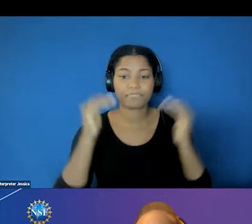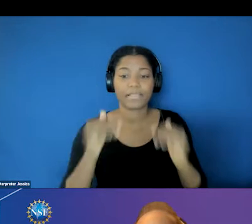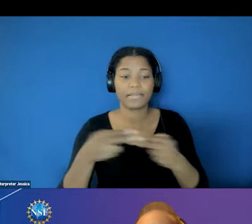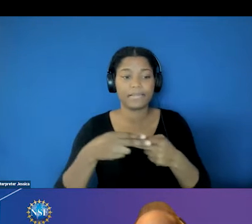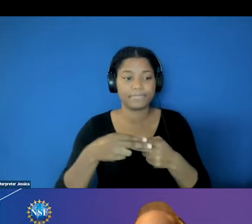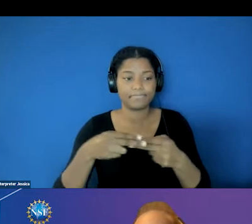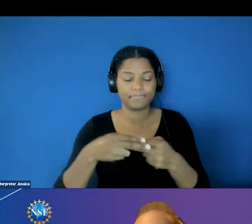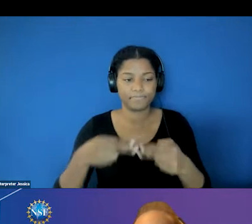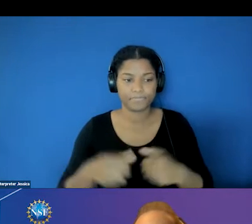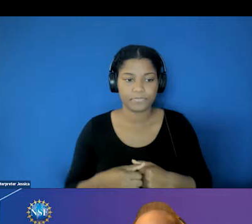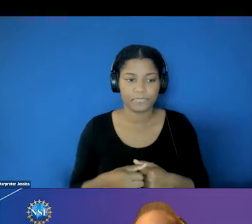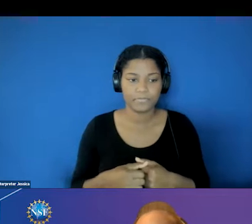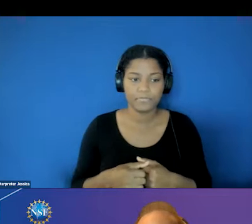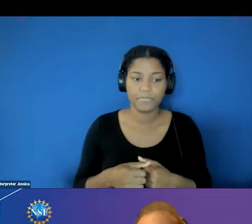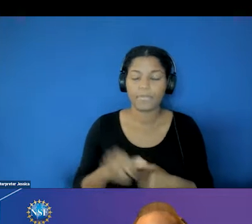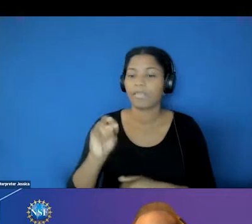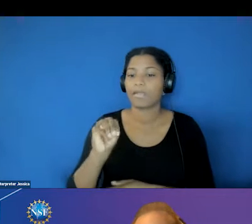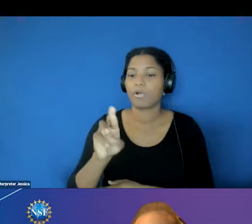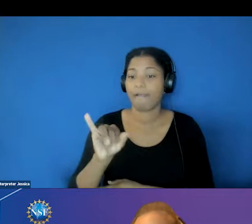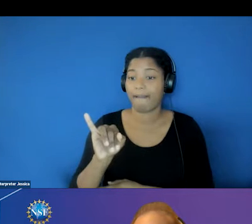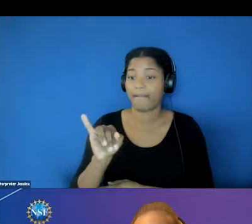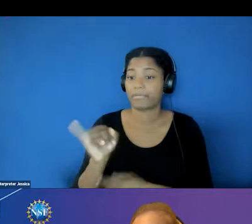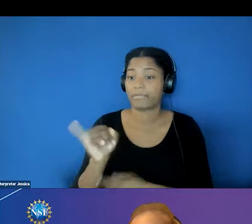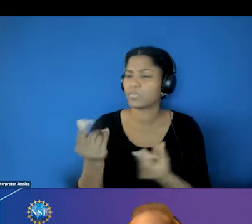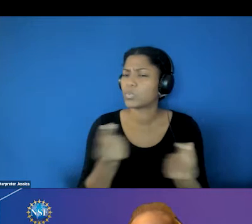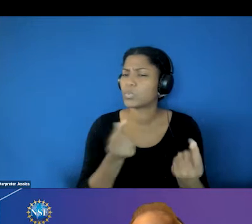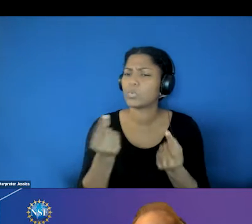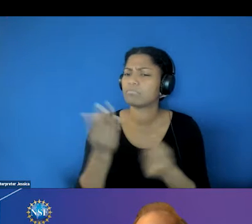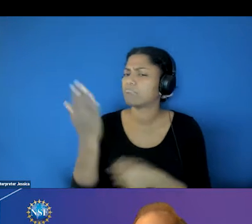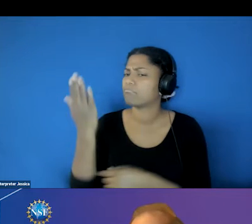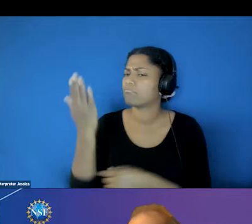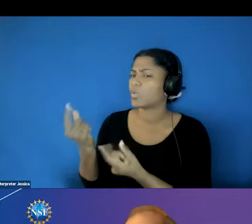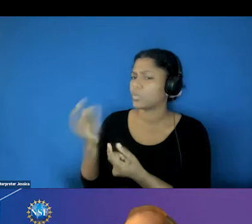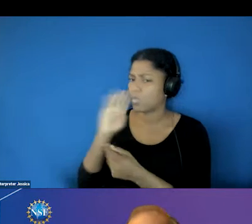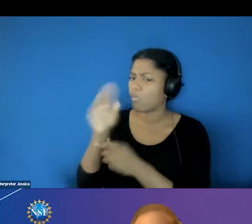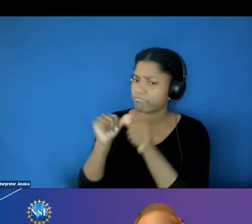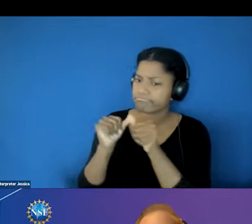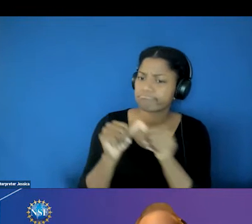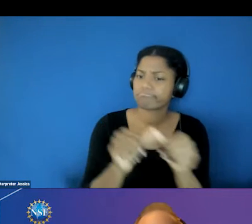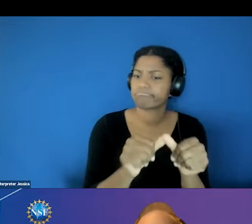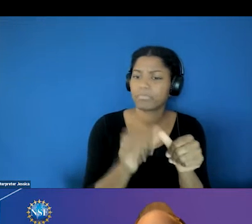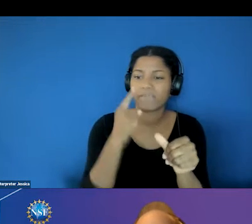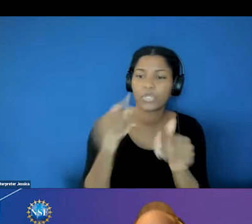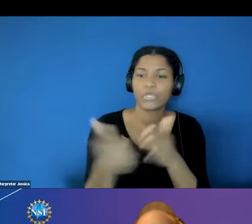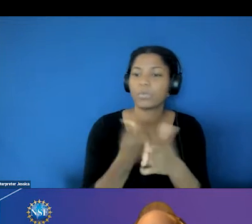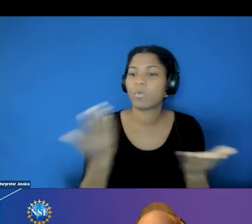So, one thing that MRI has done in the past, and will likely continue in the new solicitation is requiring